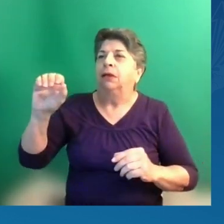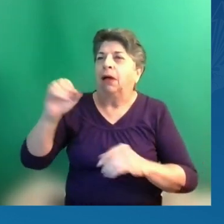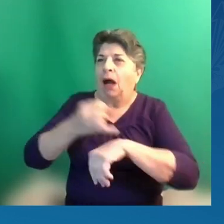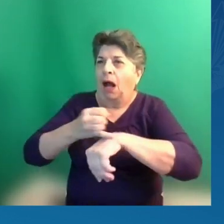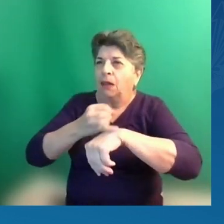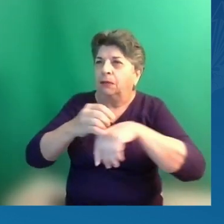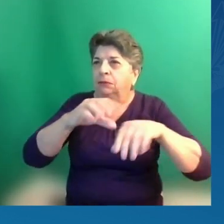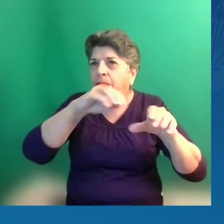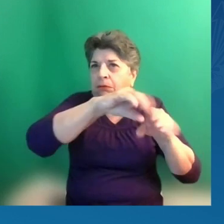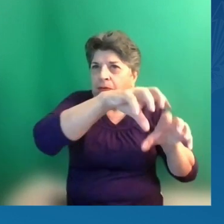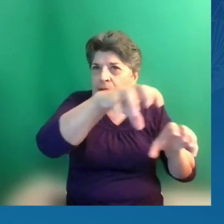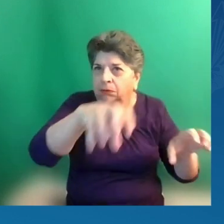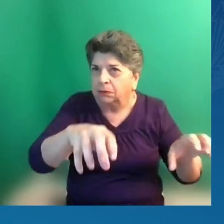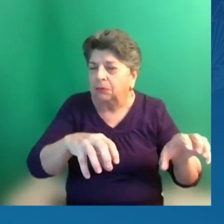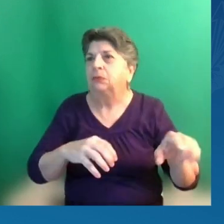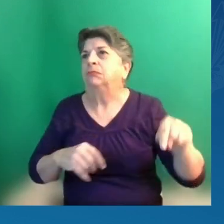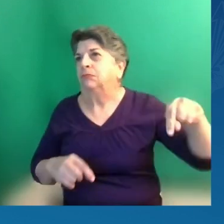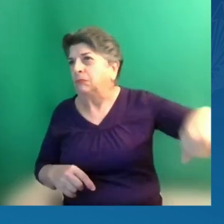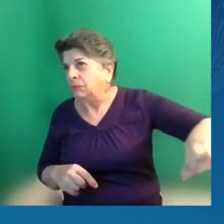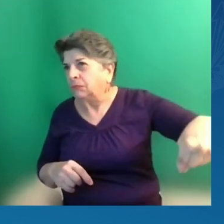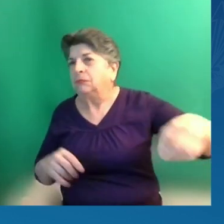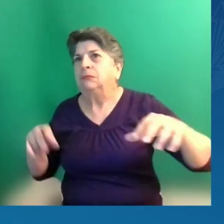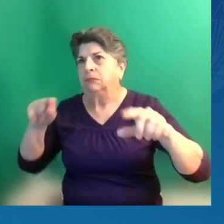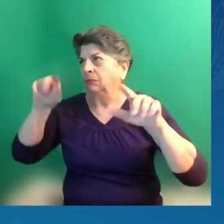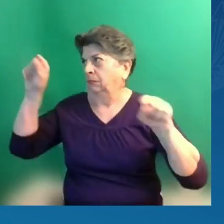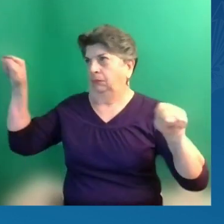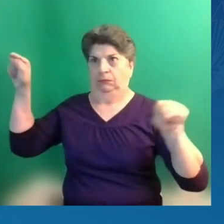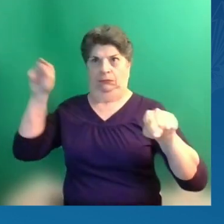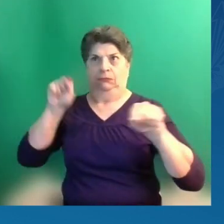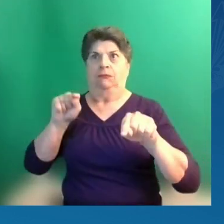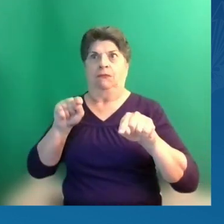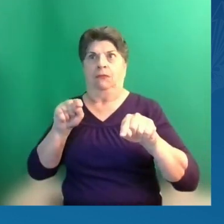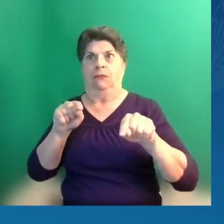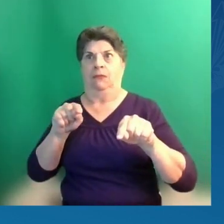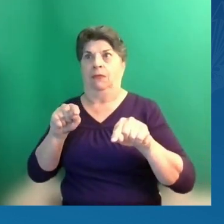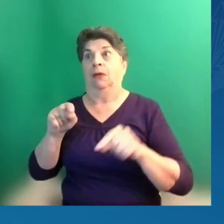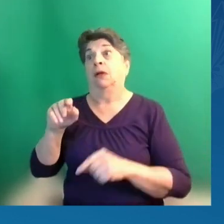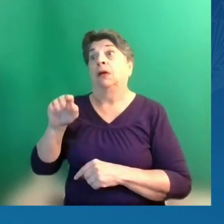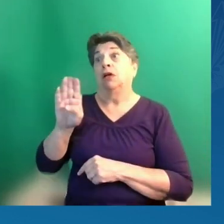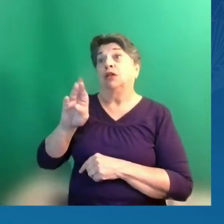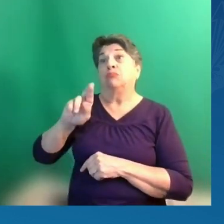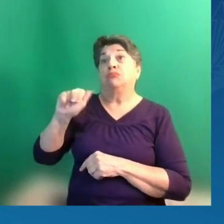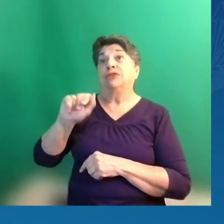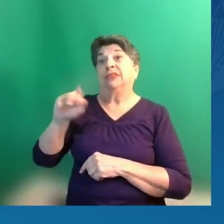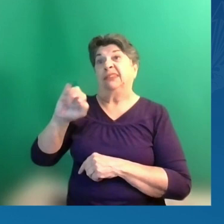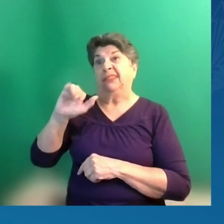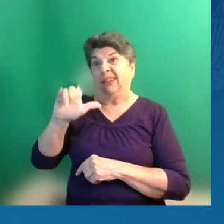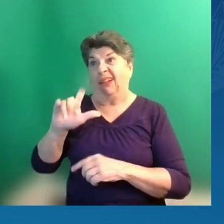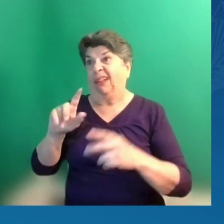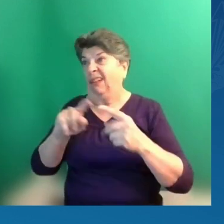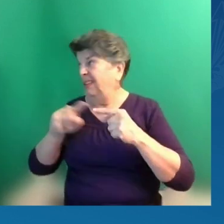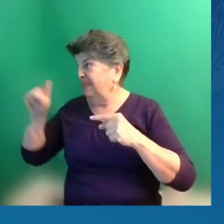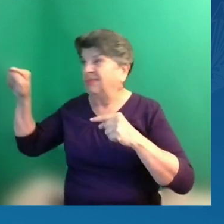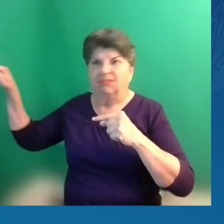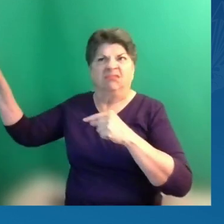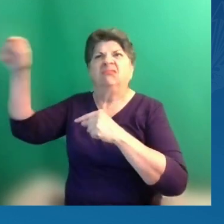in Timor-Leste about the importance of the U.S. government's investments to provide clean, centrally available water through M6 Compact